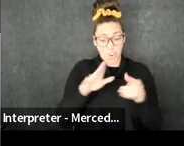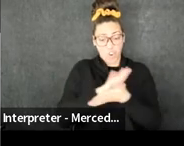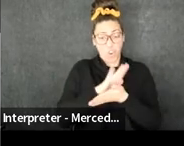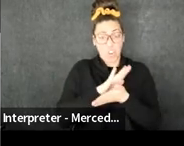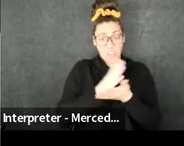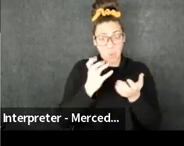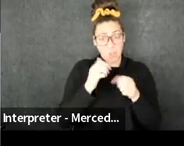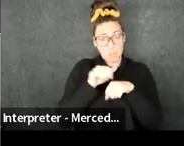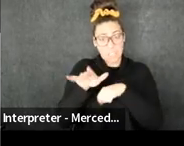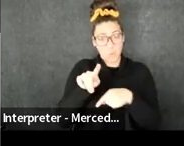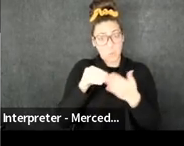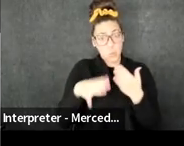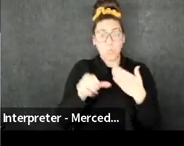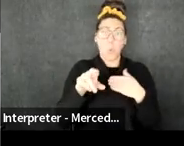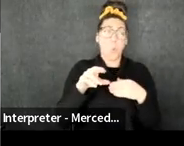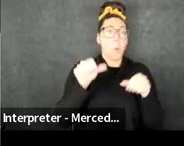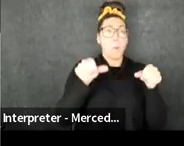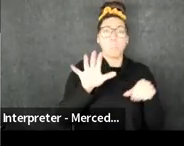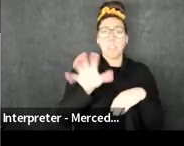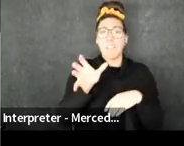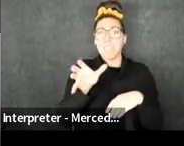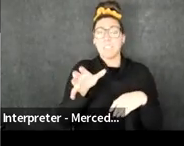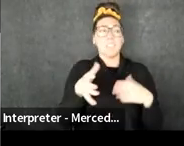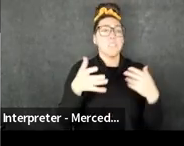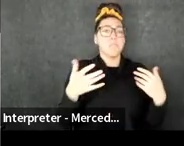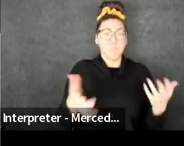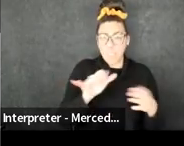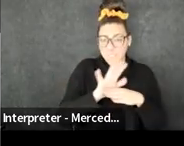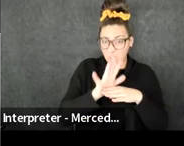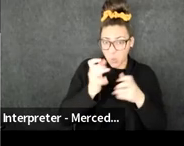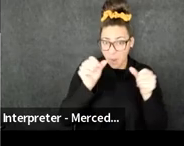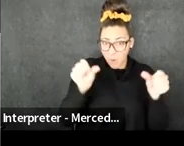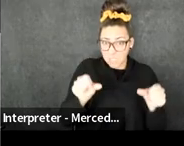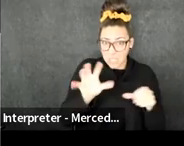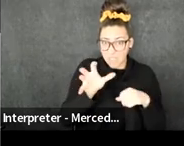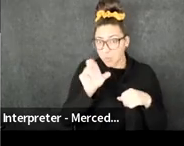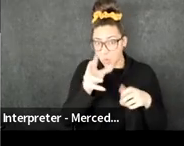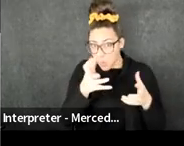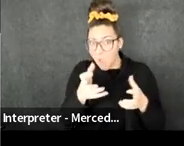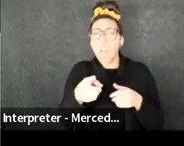or posted on your canvas pages, we can provide those materials for you again to school, for you to reach out to us.